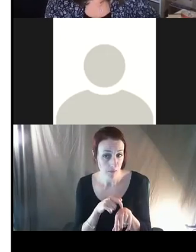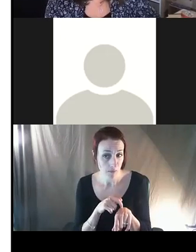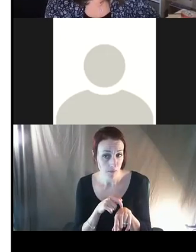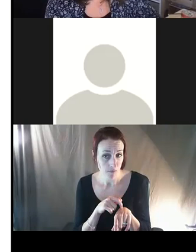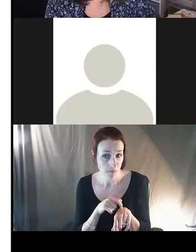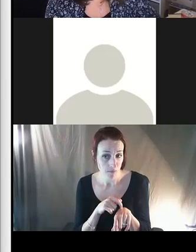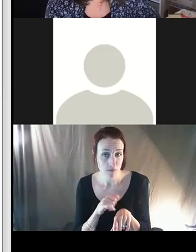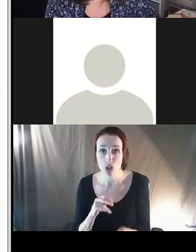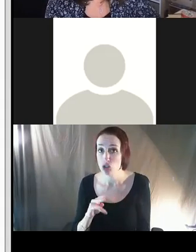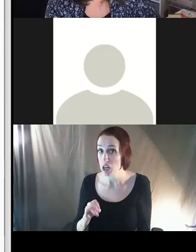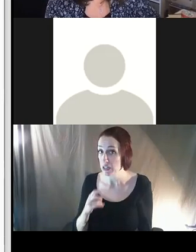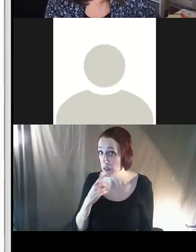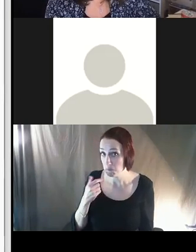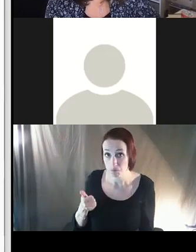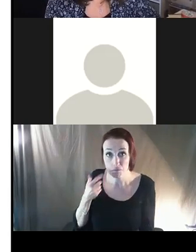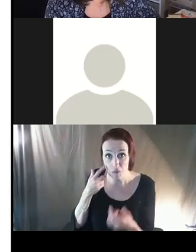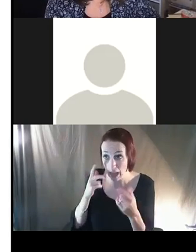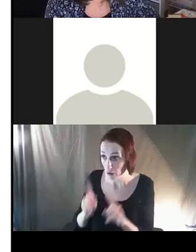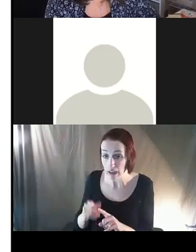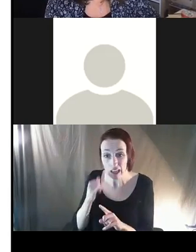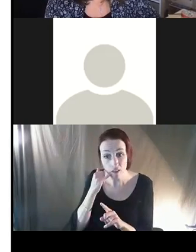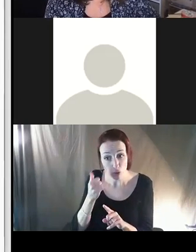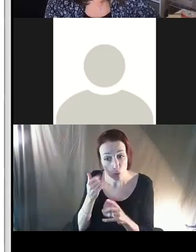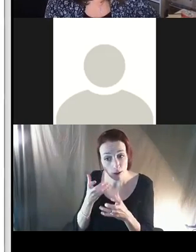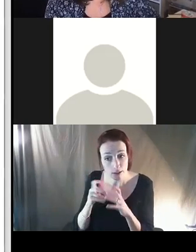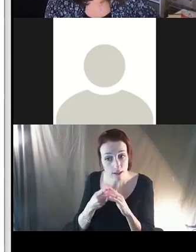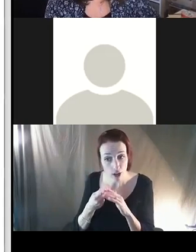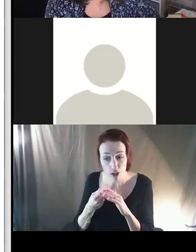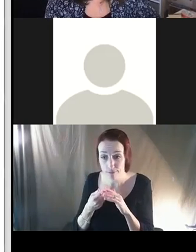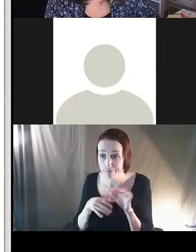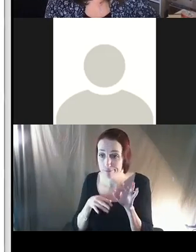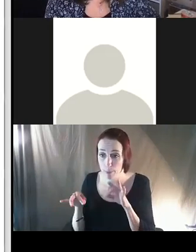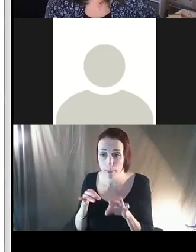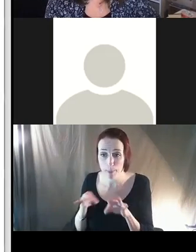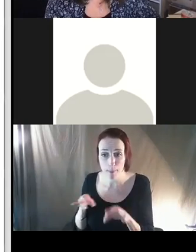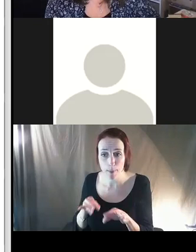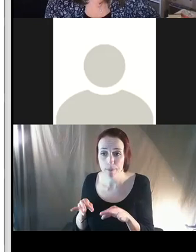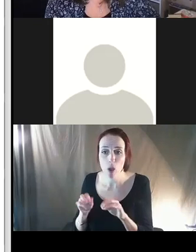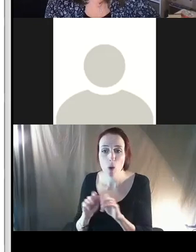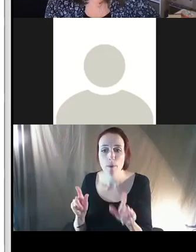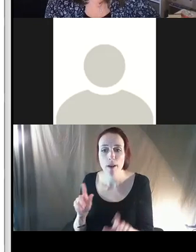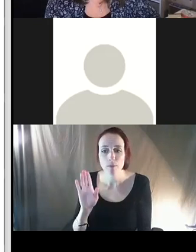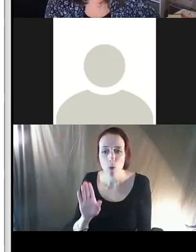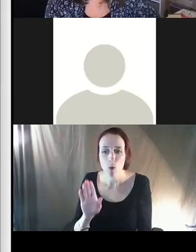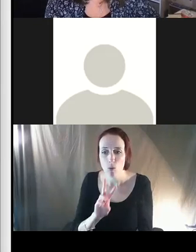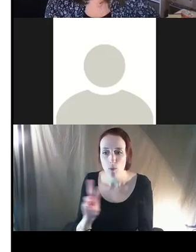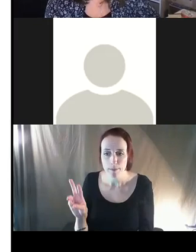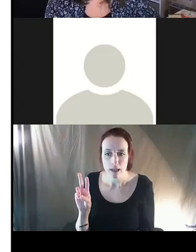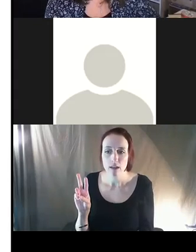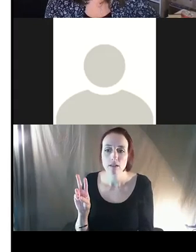Jennie Delisi: I agree. If you want to start walking through getting Glendathegood.com.